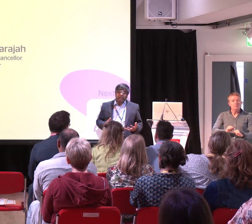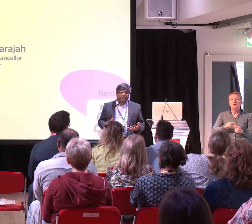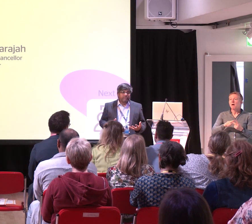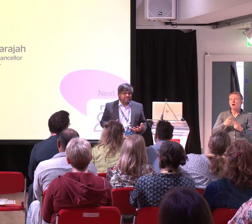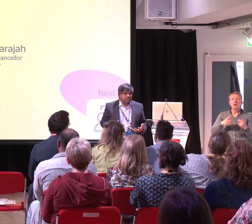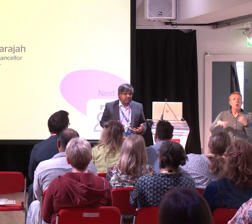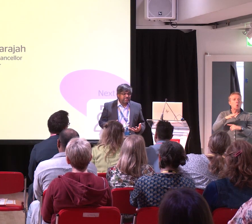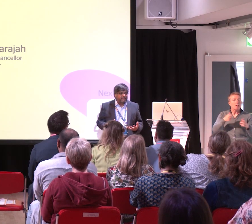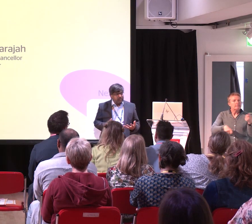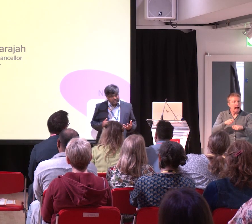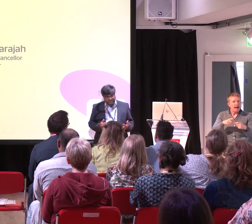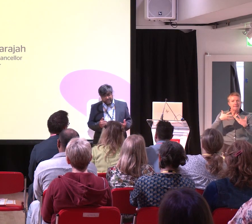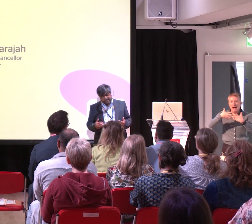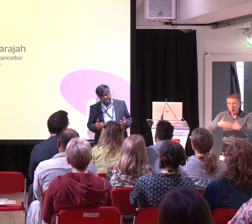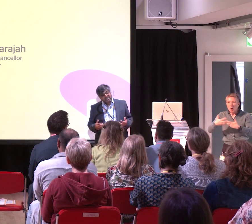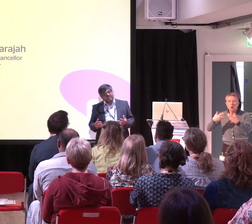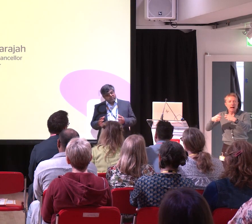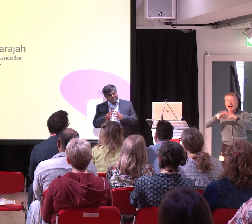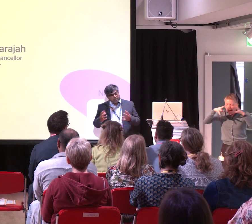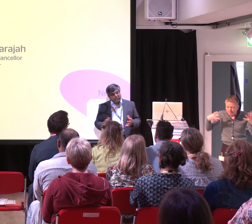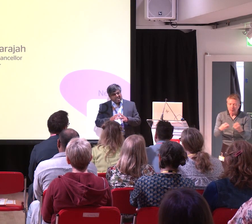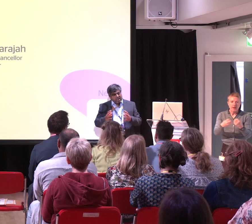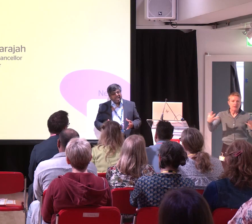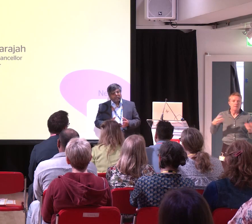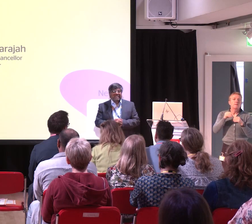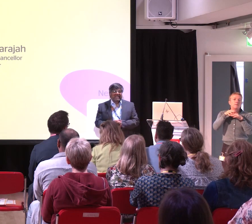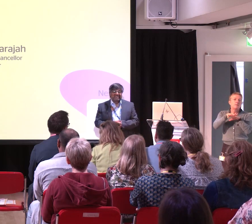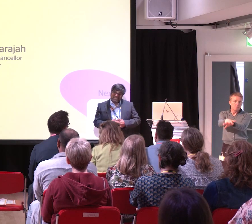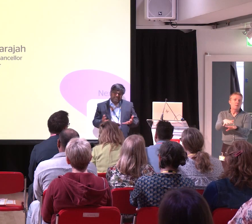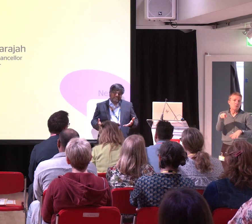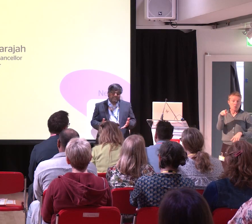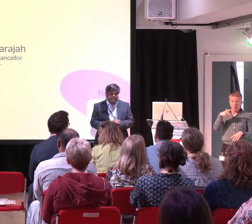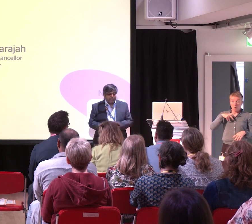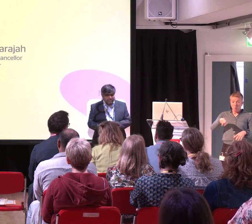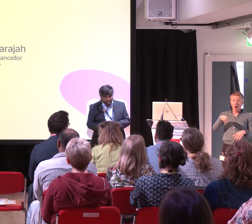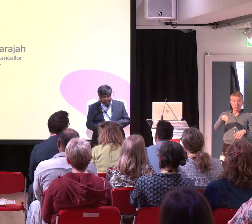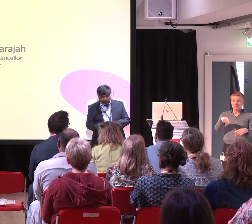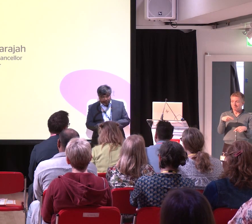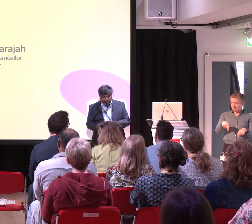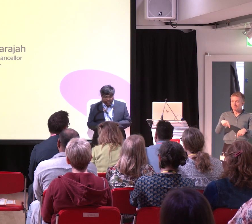and also the technology and the sciences. So it is important that we have all that activity. And this is an example of that,